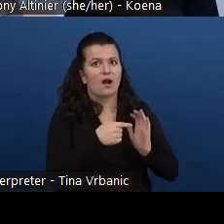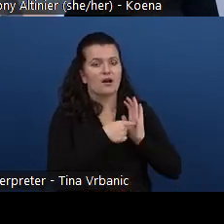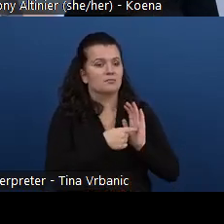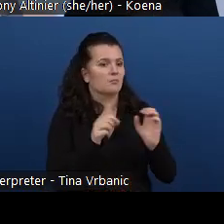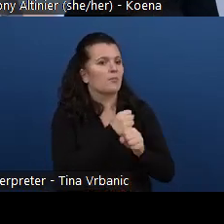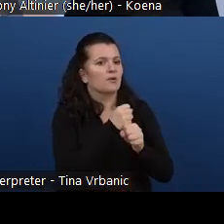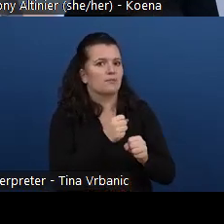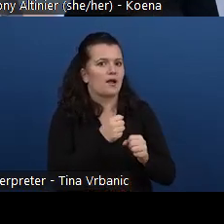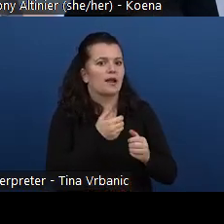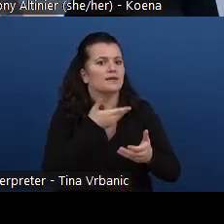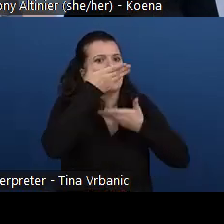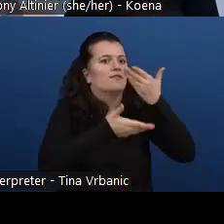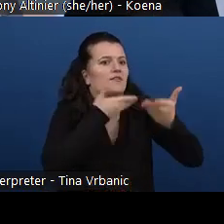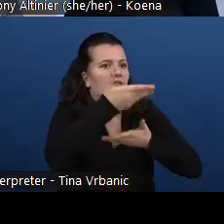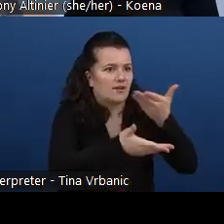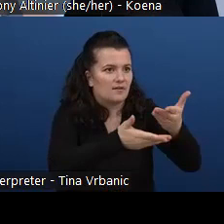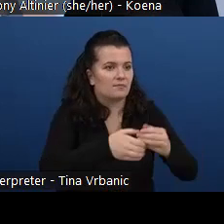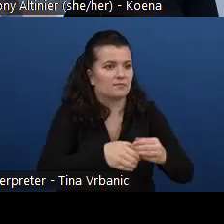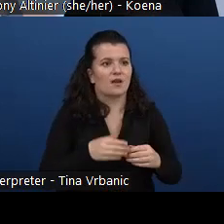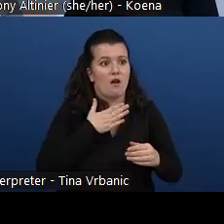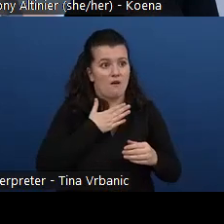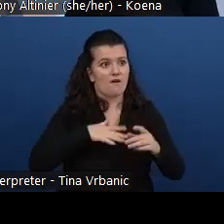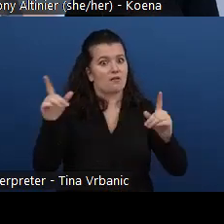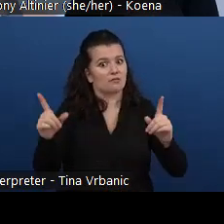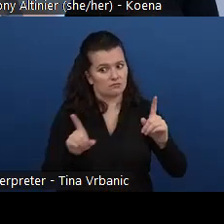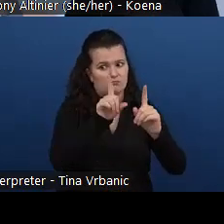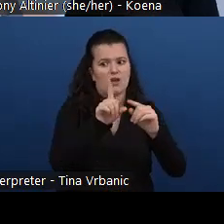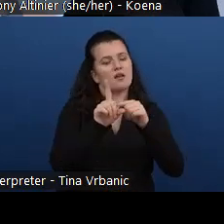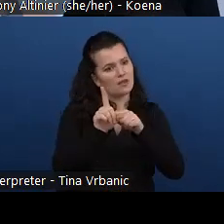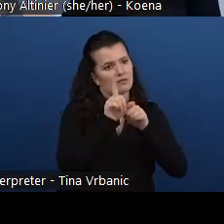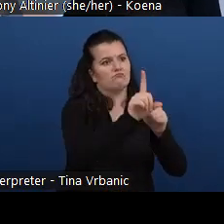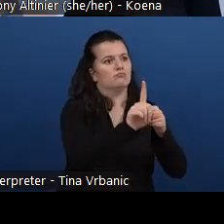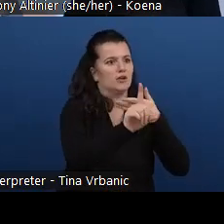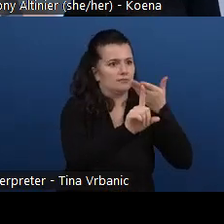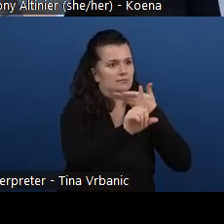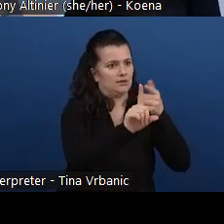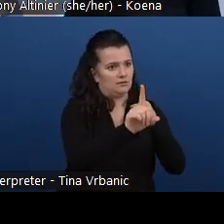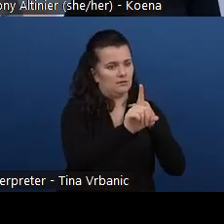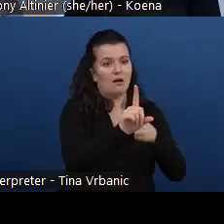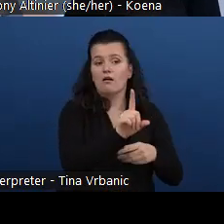so there was a denial of rights.